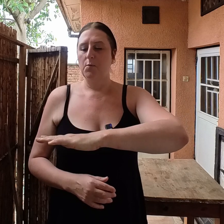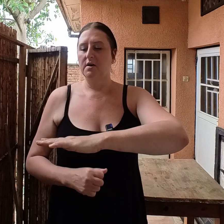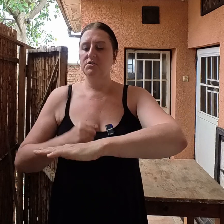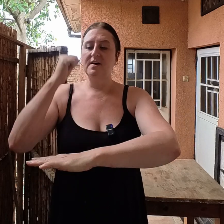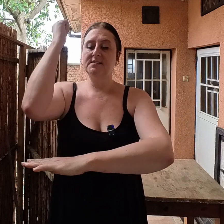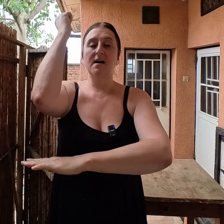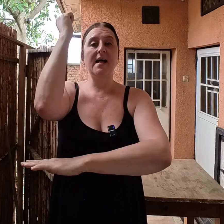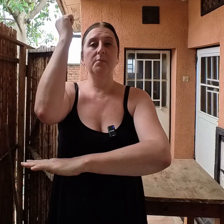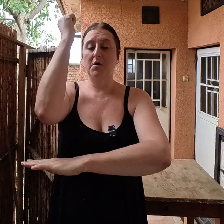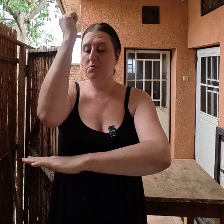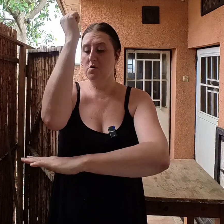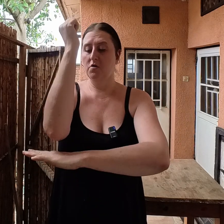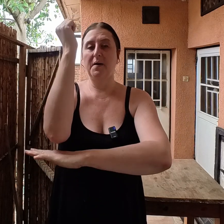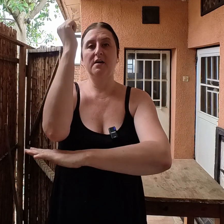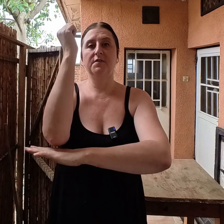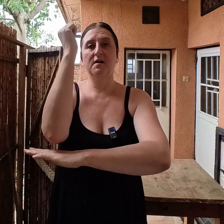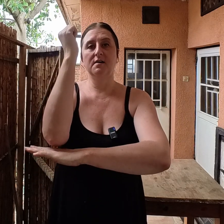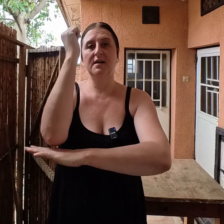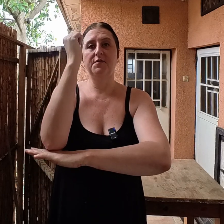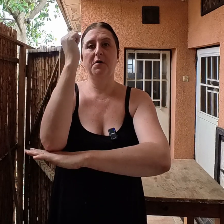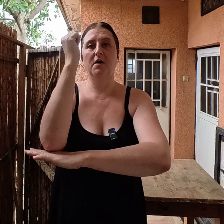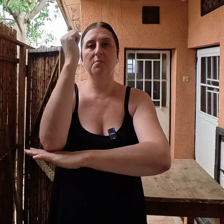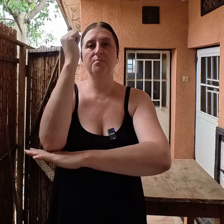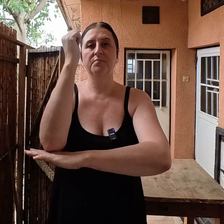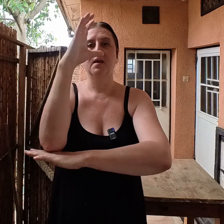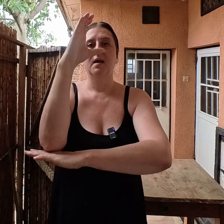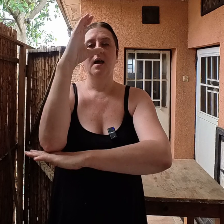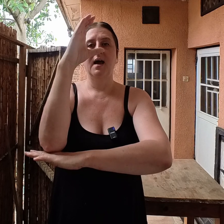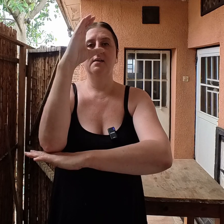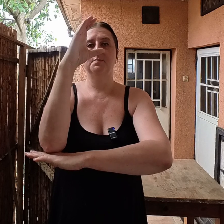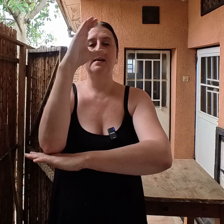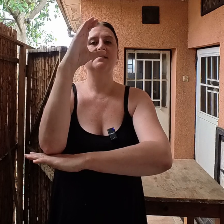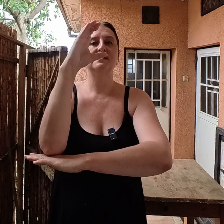and we're going to rest our elbow on the back of our left palm and make a